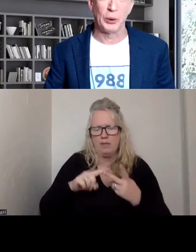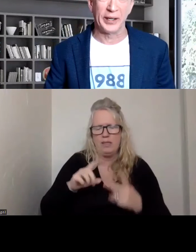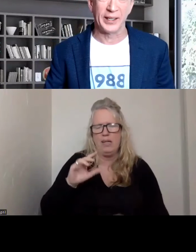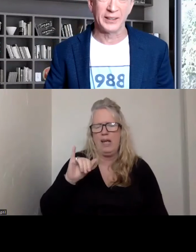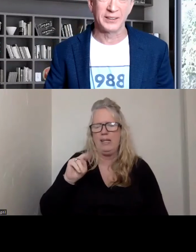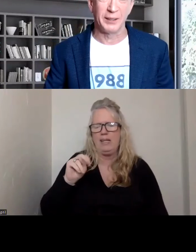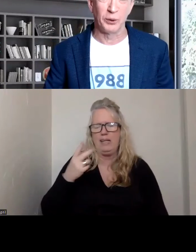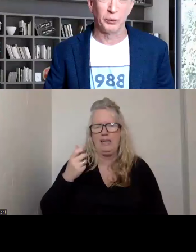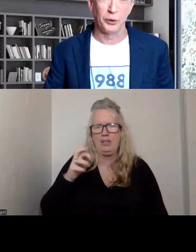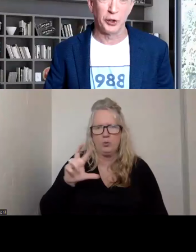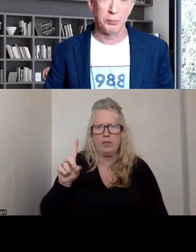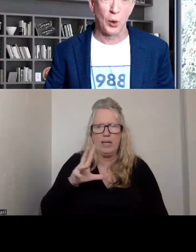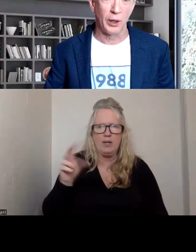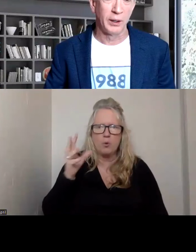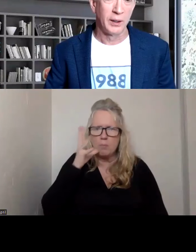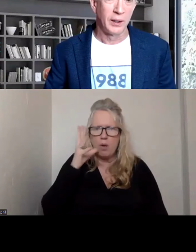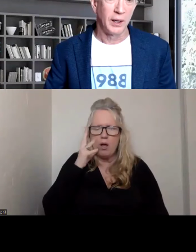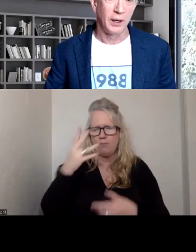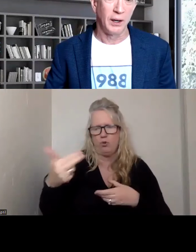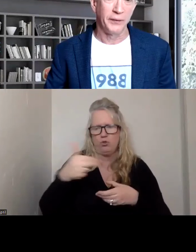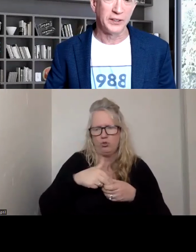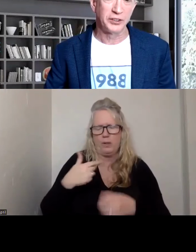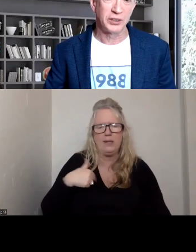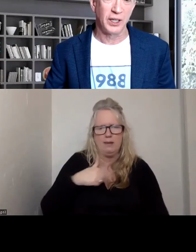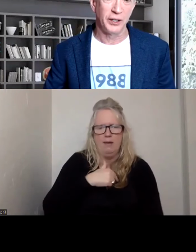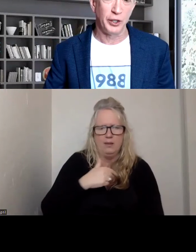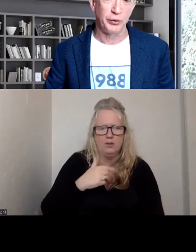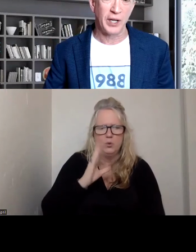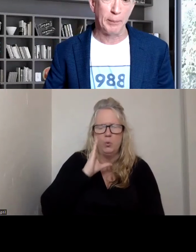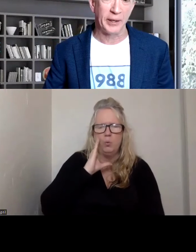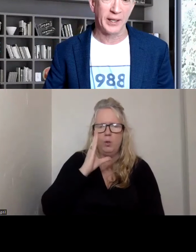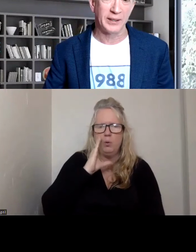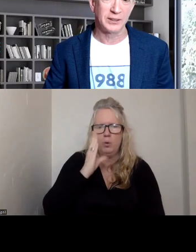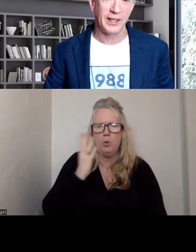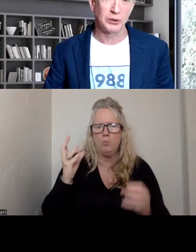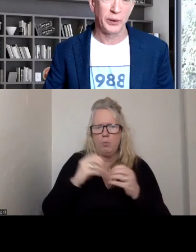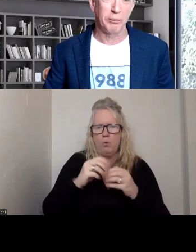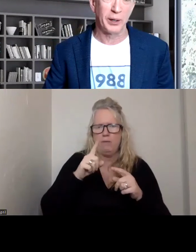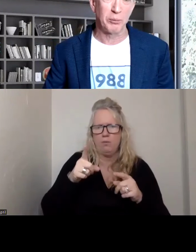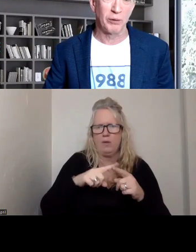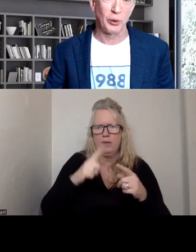JOINING US. WE WILL DO MORE ON THE YOUTH TOPIC AS WE BRING MORE